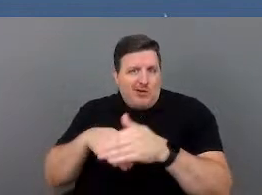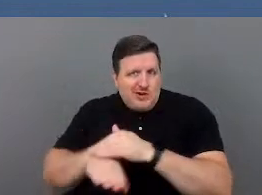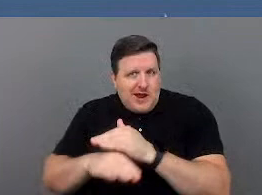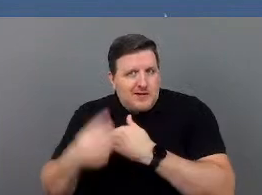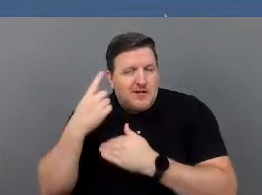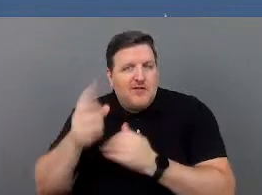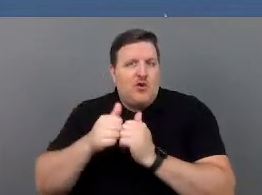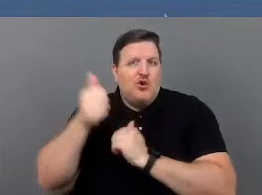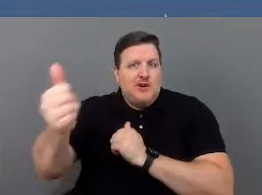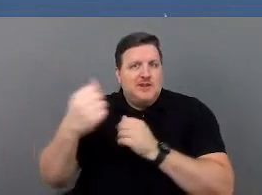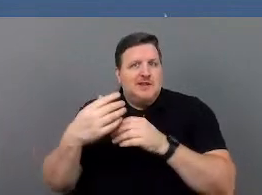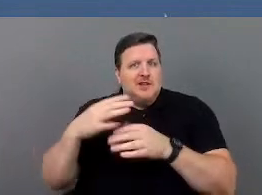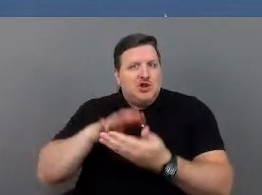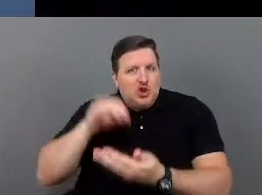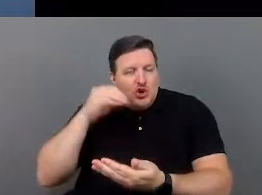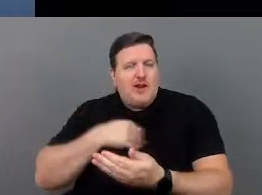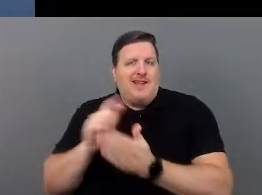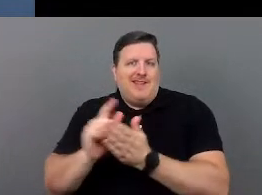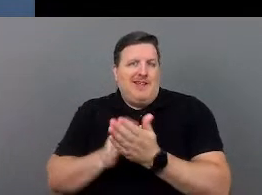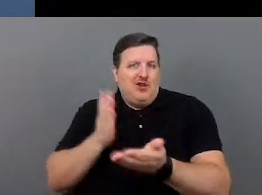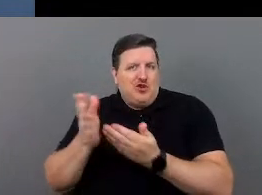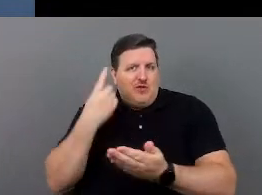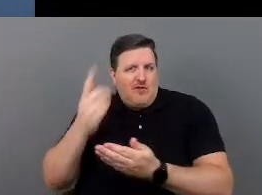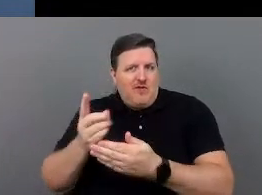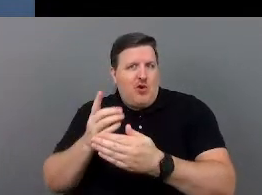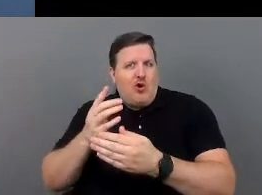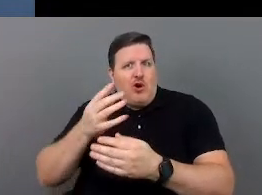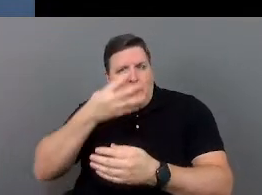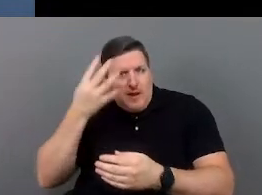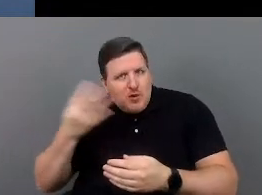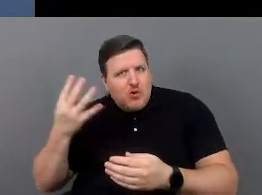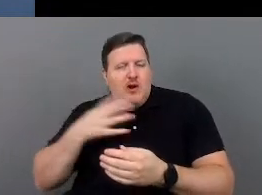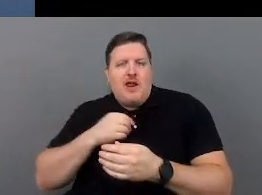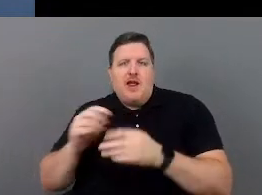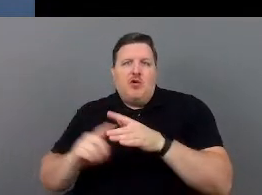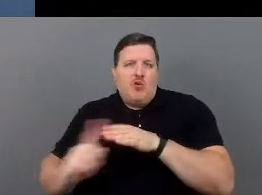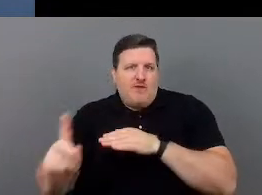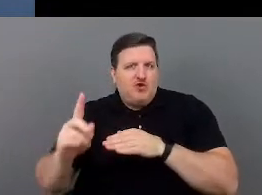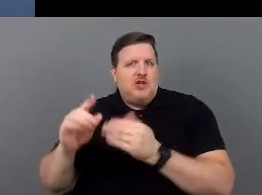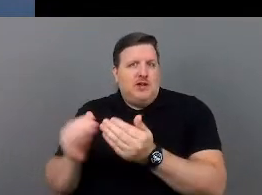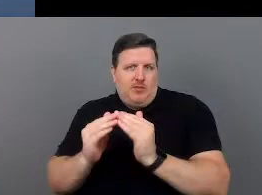THANK YOU. SPEAKER 49, JANICE CHARLES